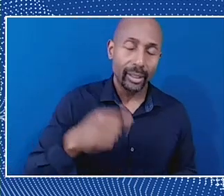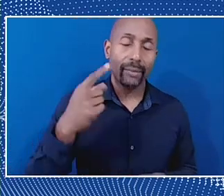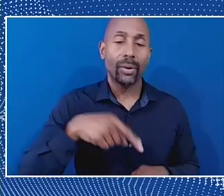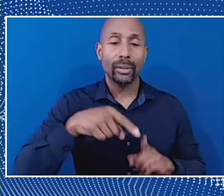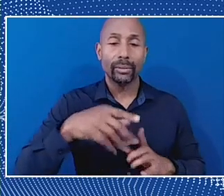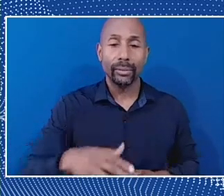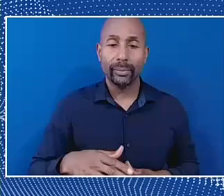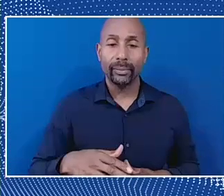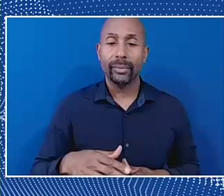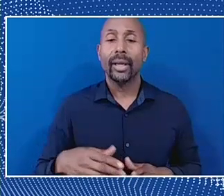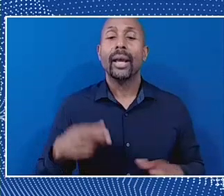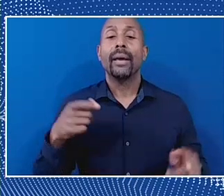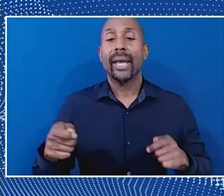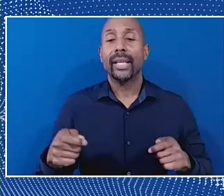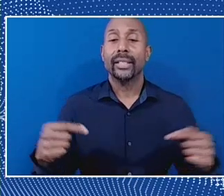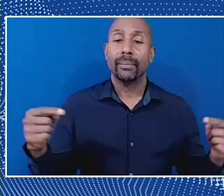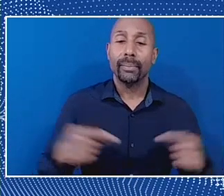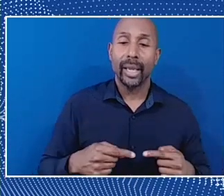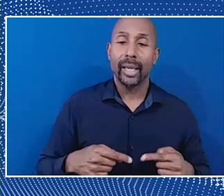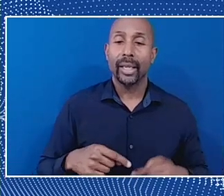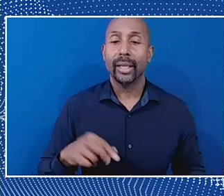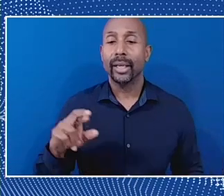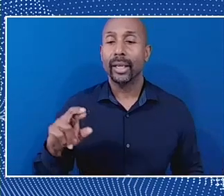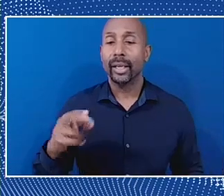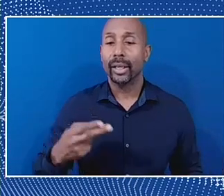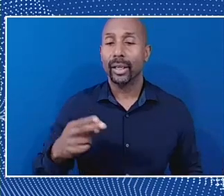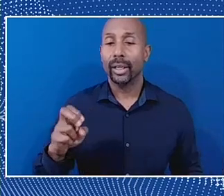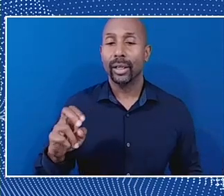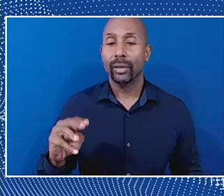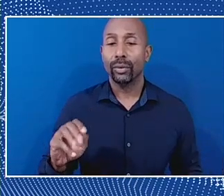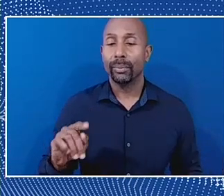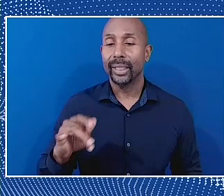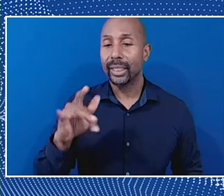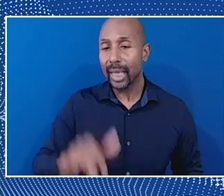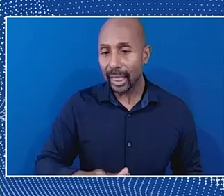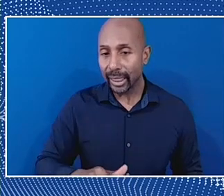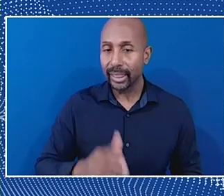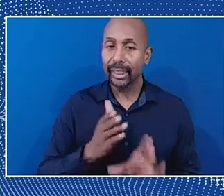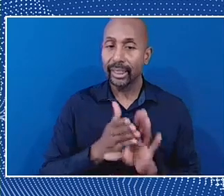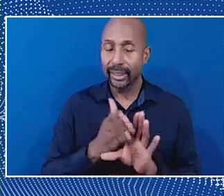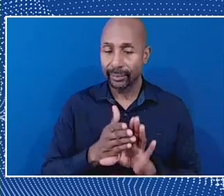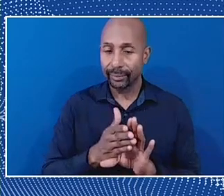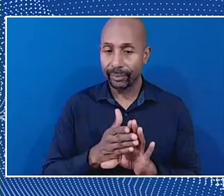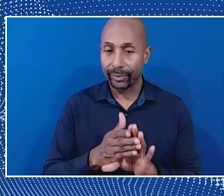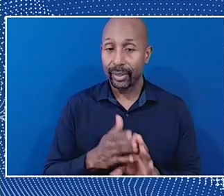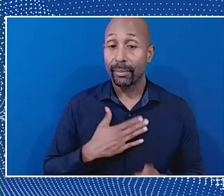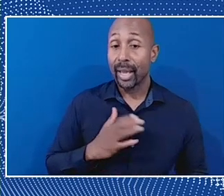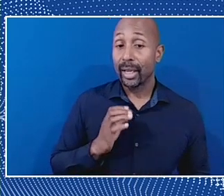psychiatry. One of the specialty medications I take, my co-pay is $250 a month. My insurance company's